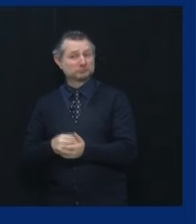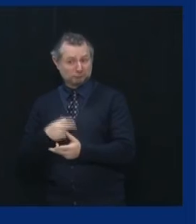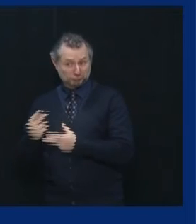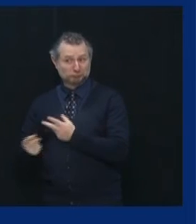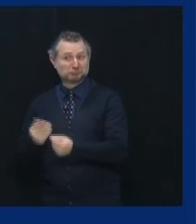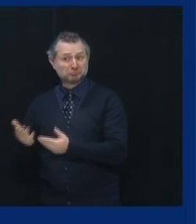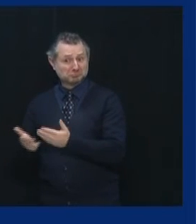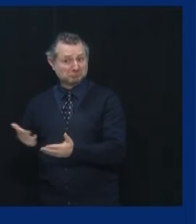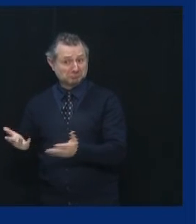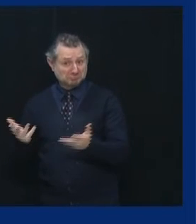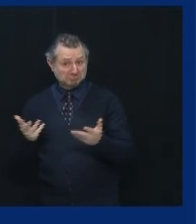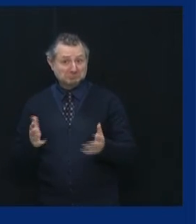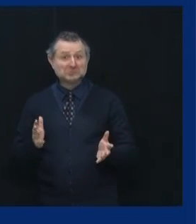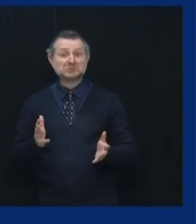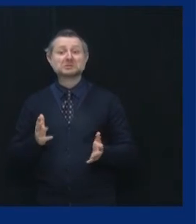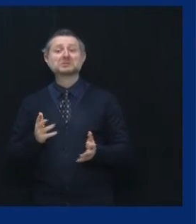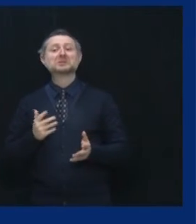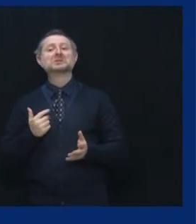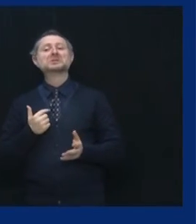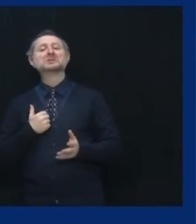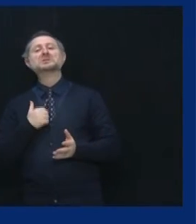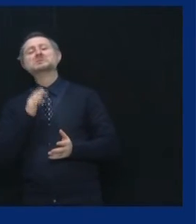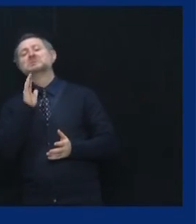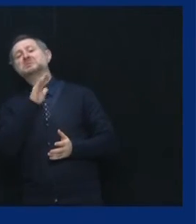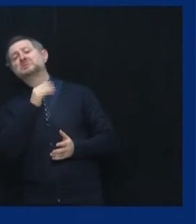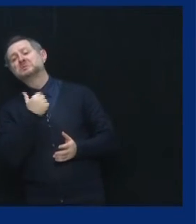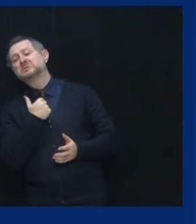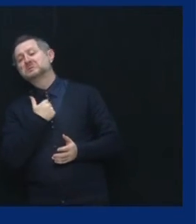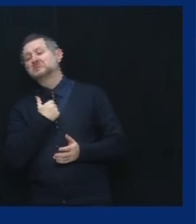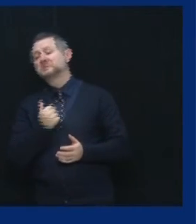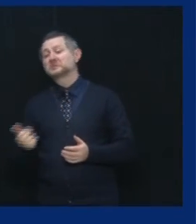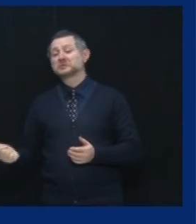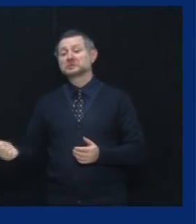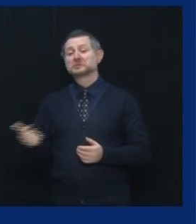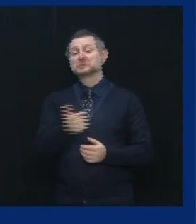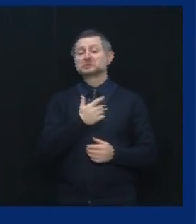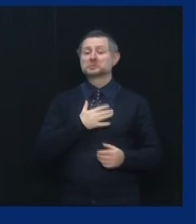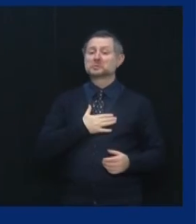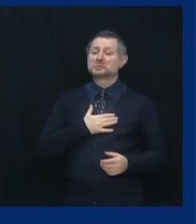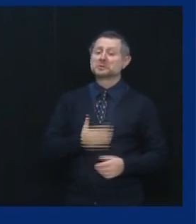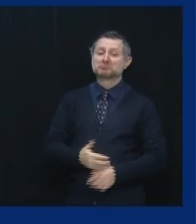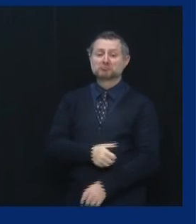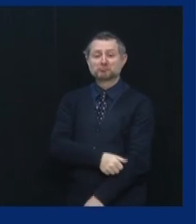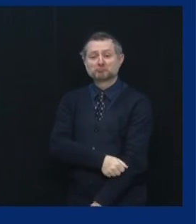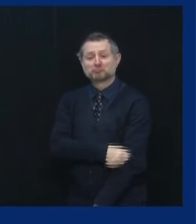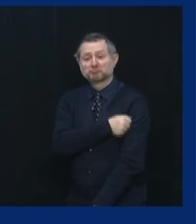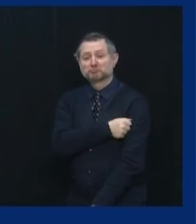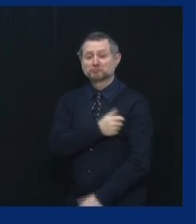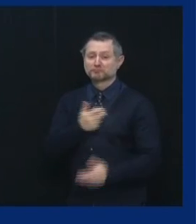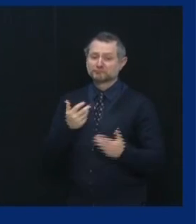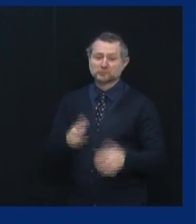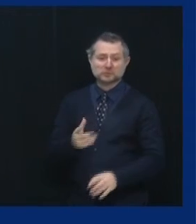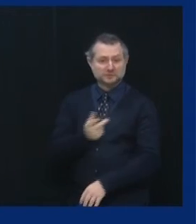HOSPITAL SAYS I OFFERED TO MY